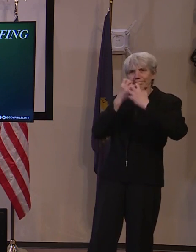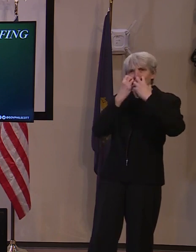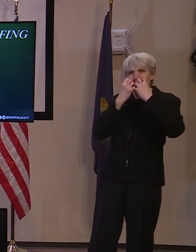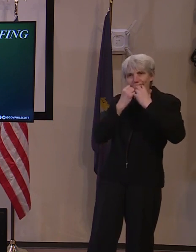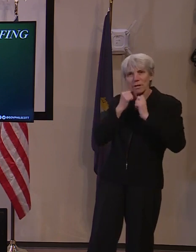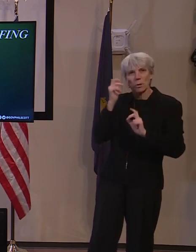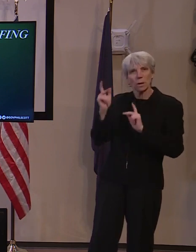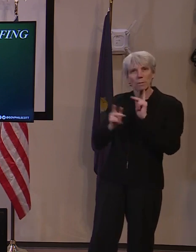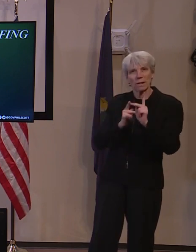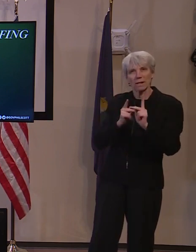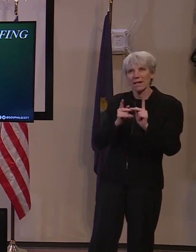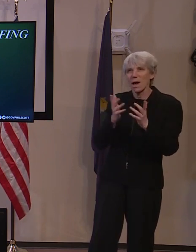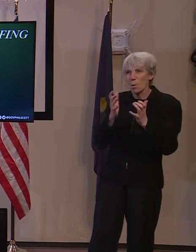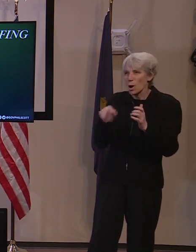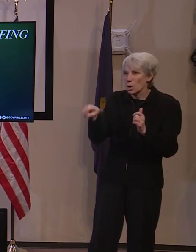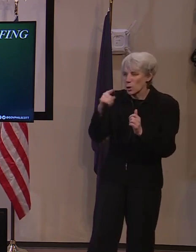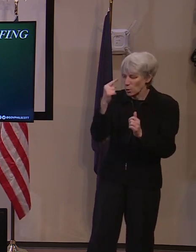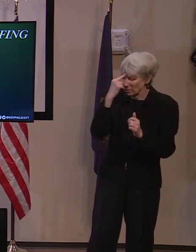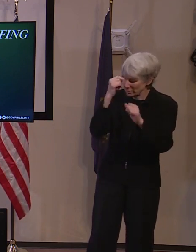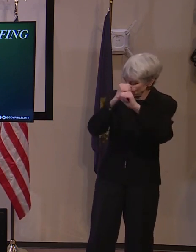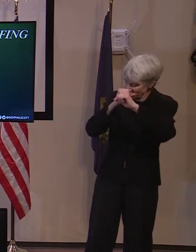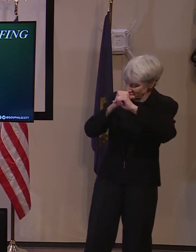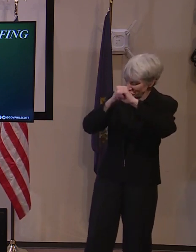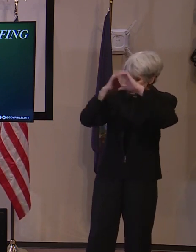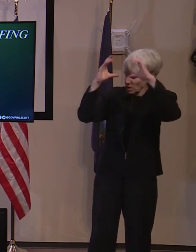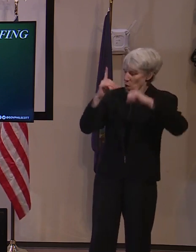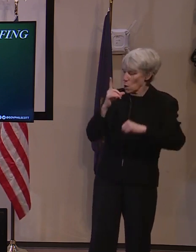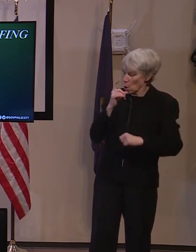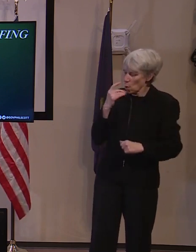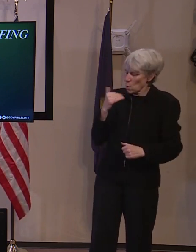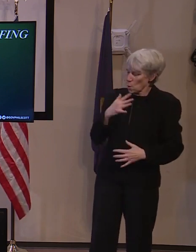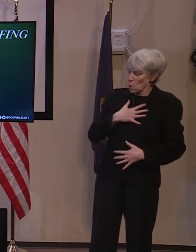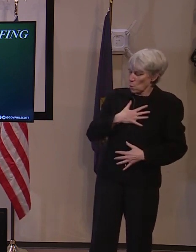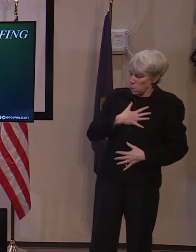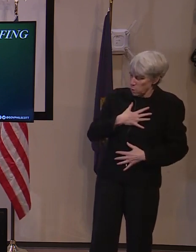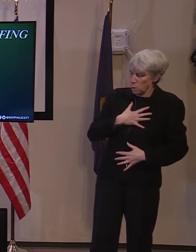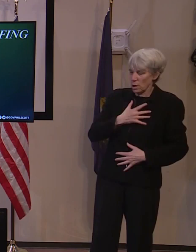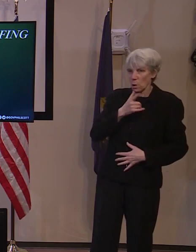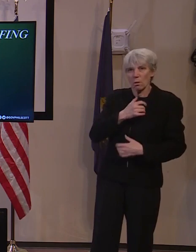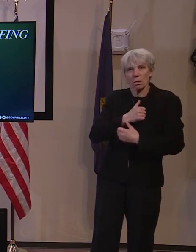vulnerable person in your life What could happen to them if they got covid.